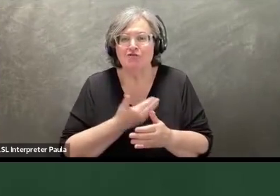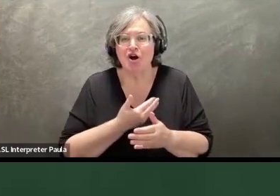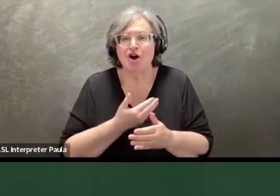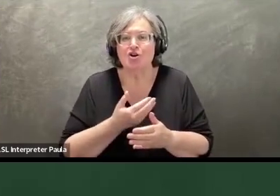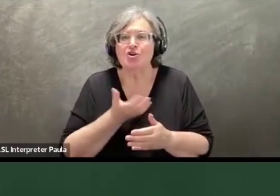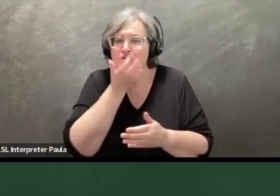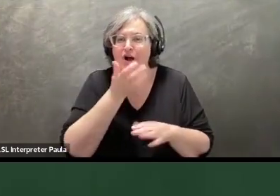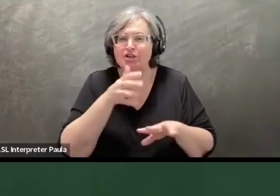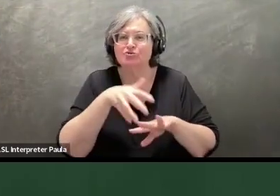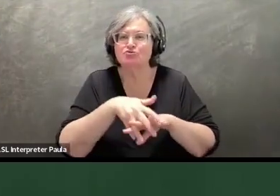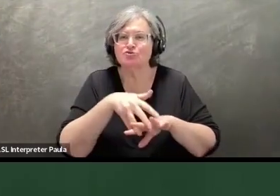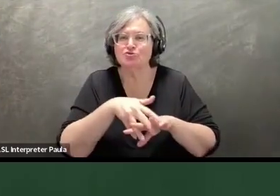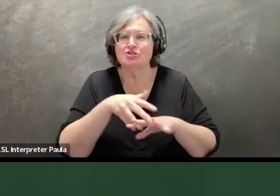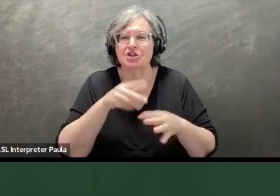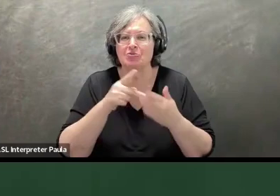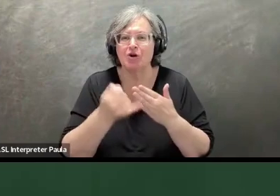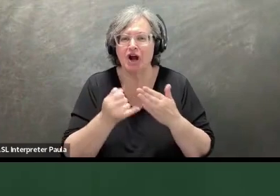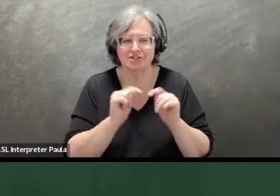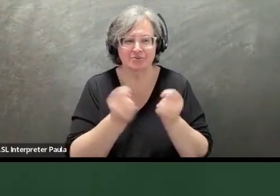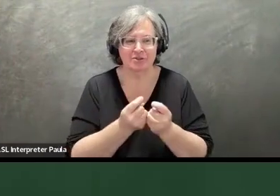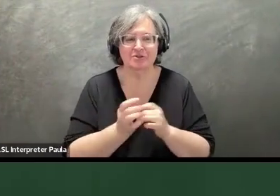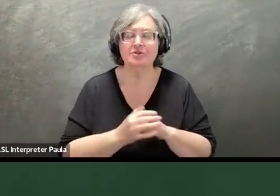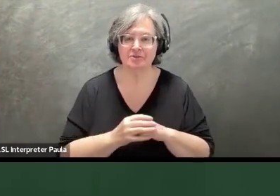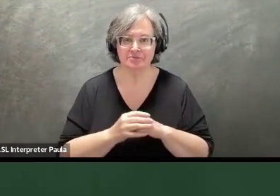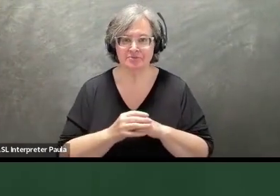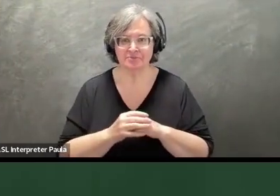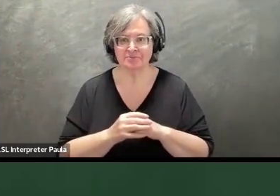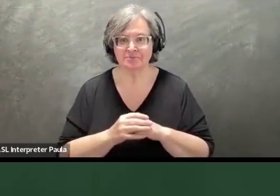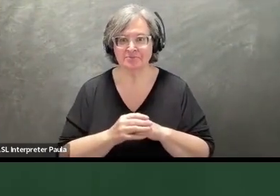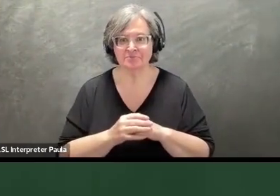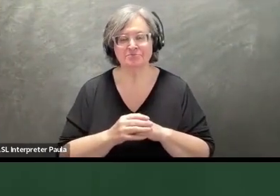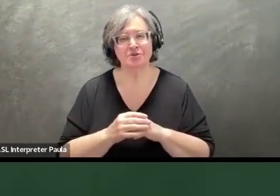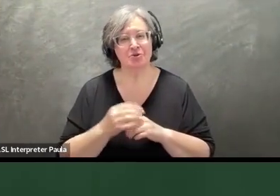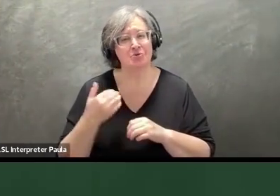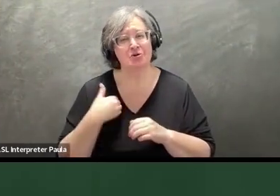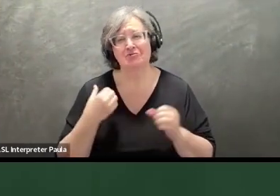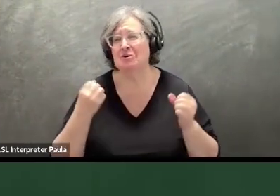team. This work is supported by many brilliant folks at the